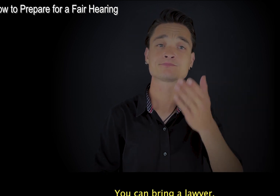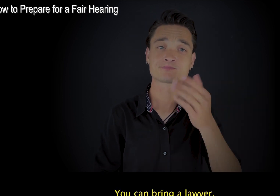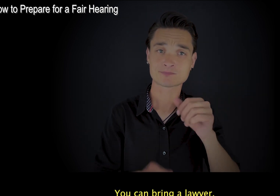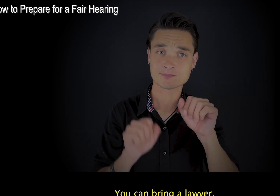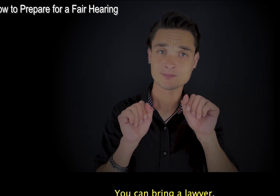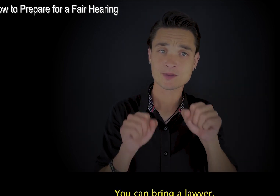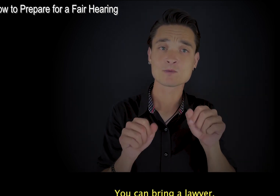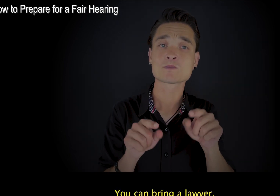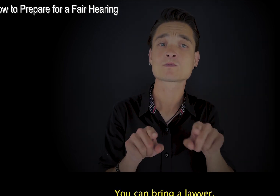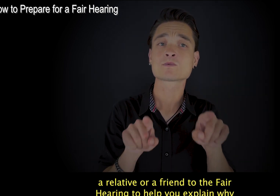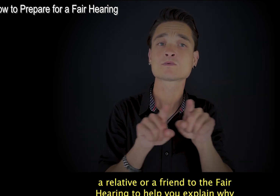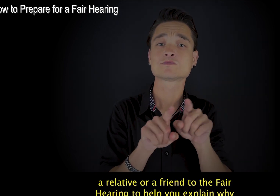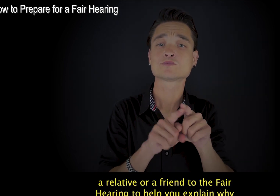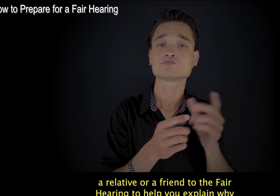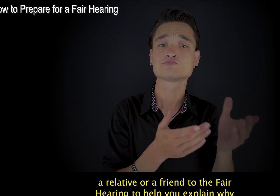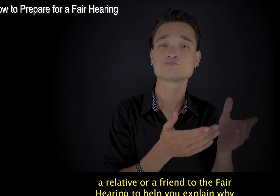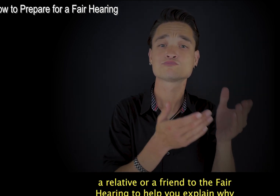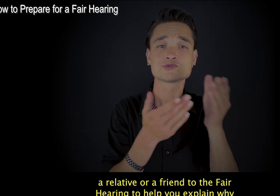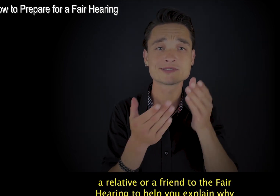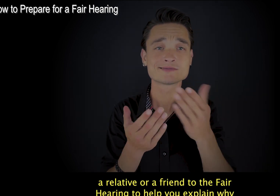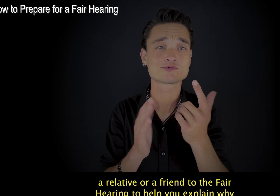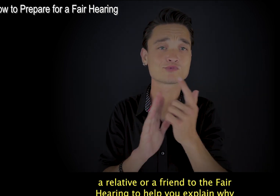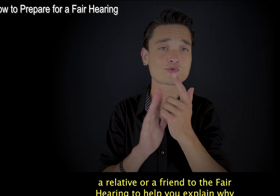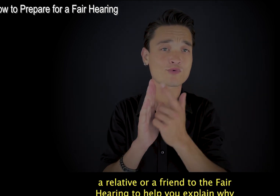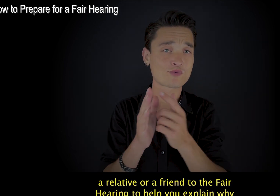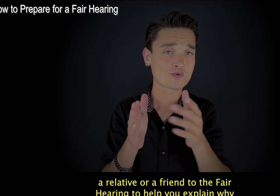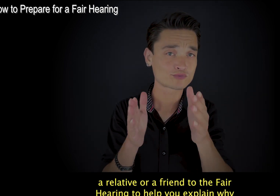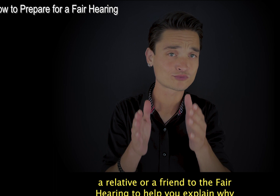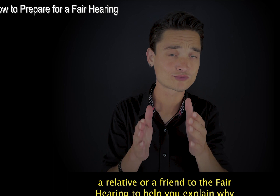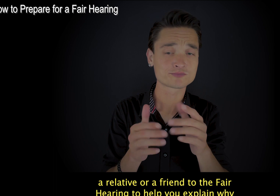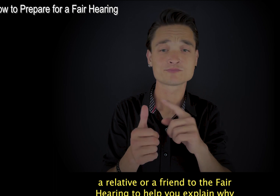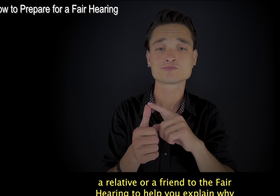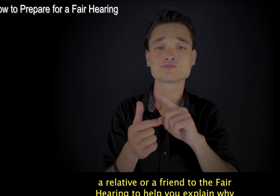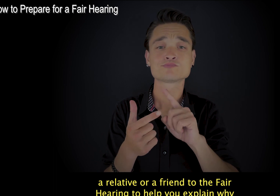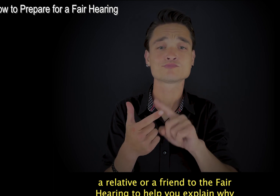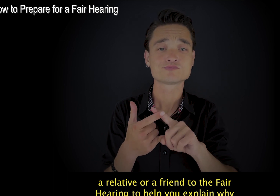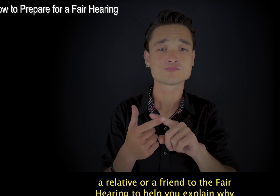You can bring a lawyer, a relative or a friend to the Fair Hearing to help you explain why